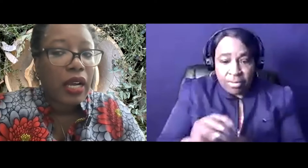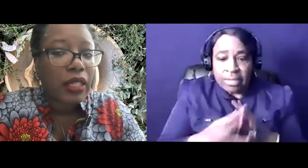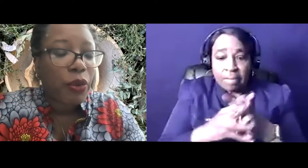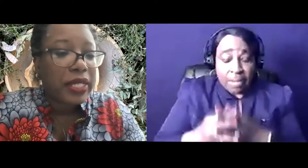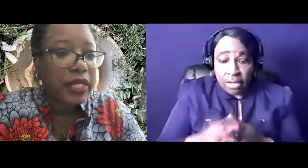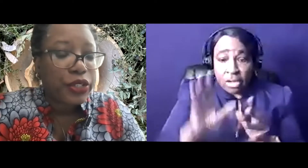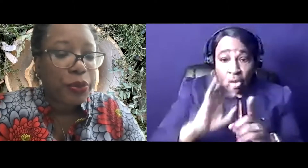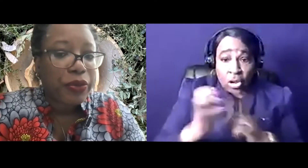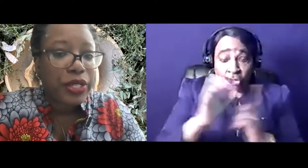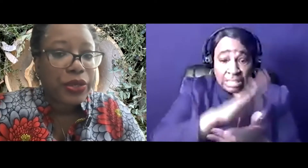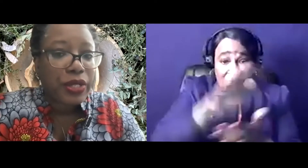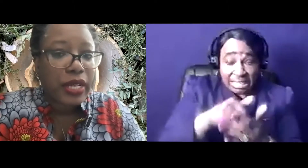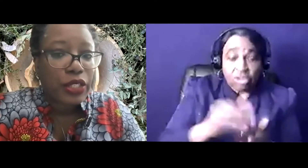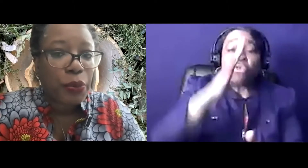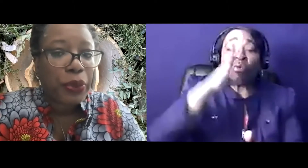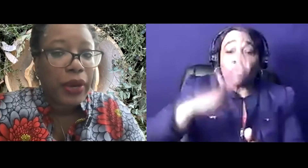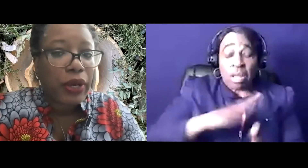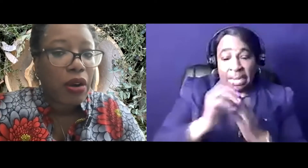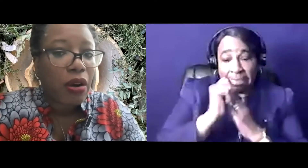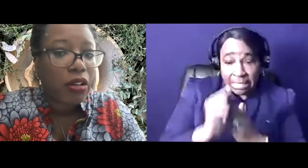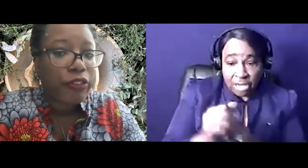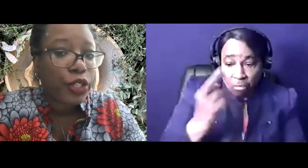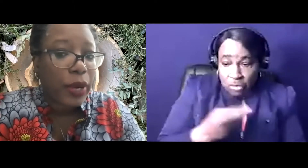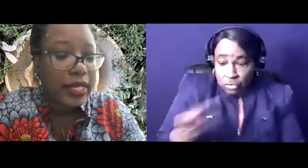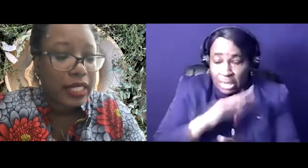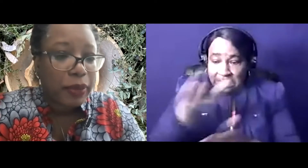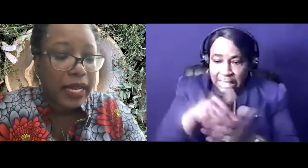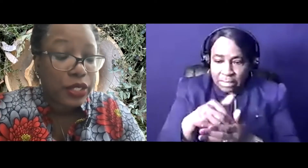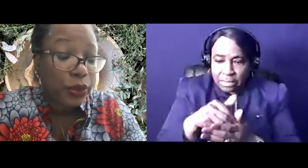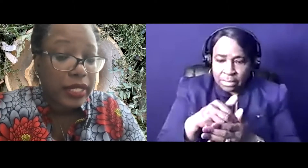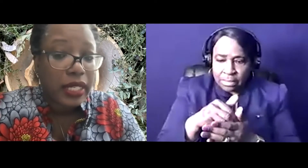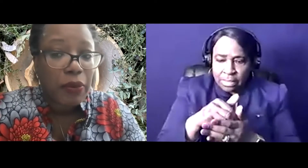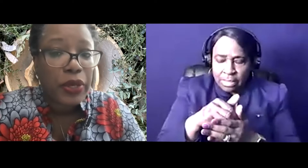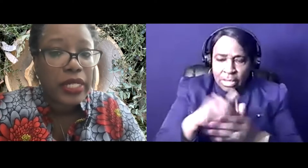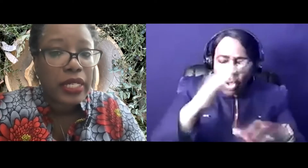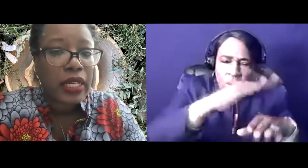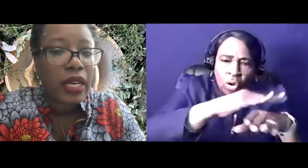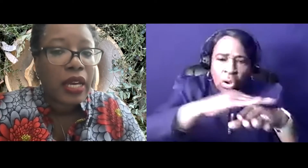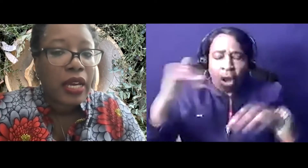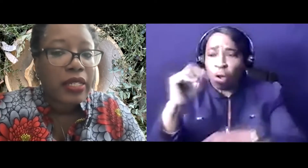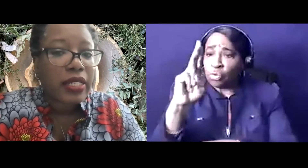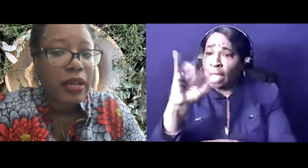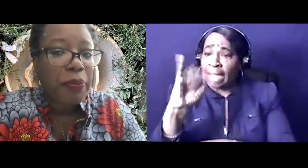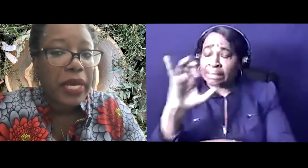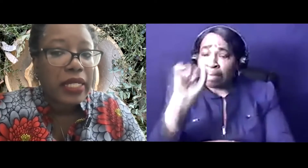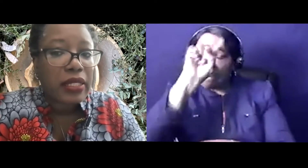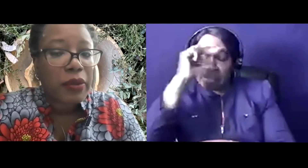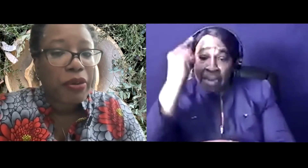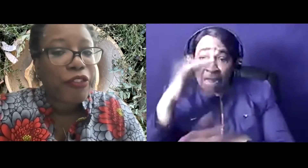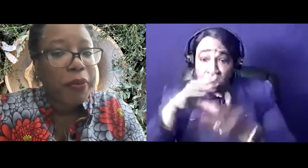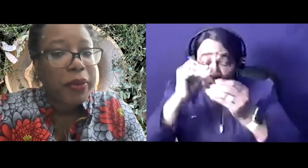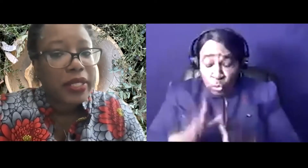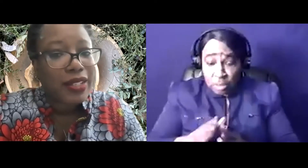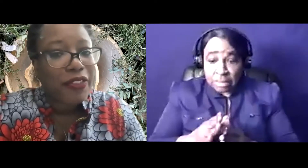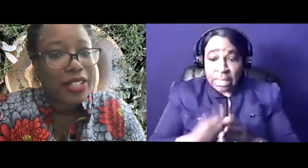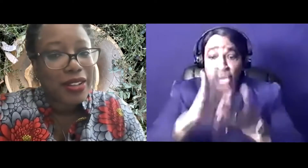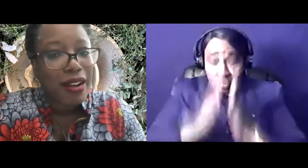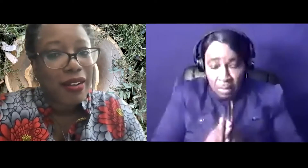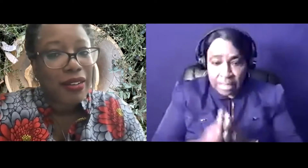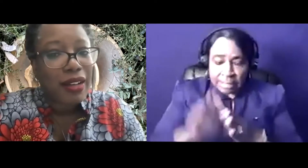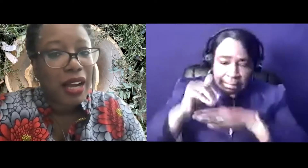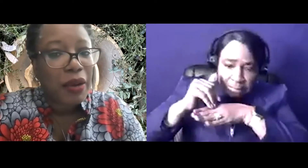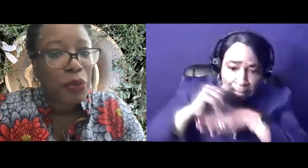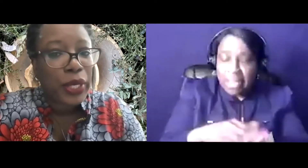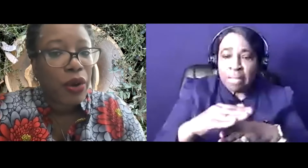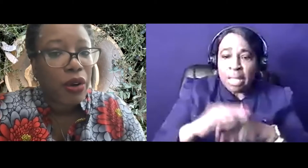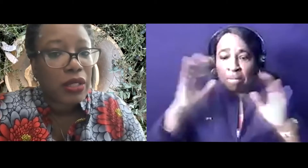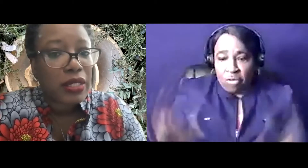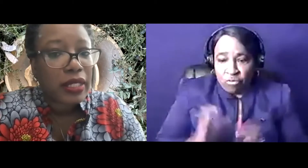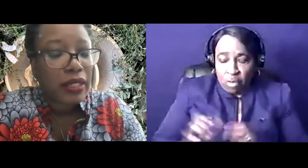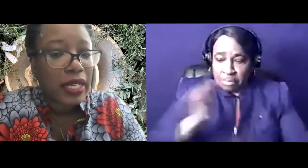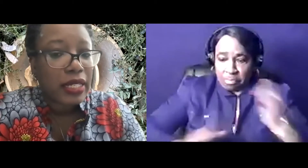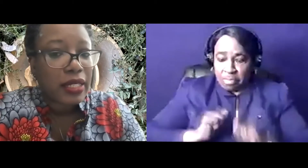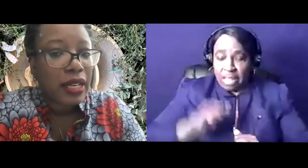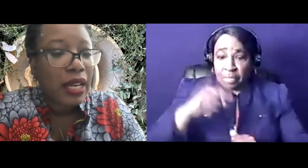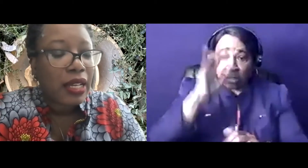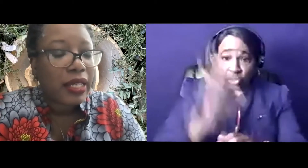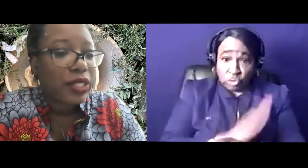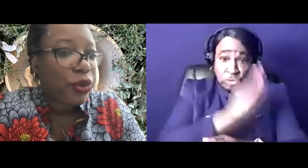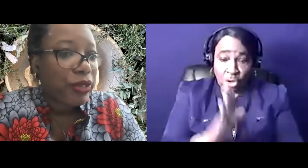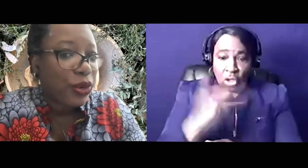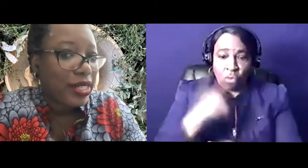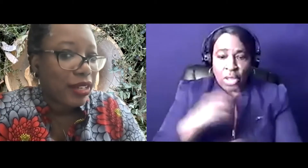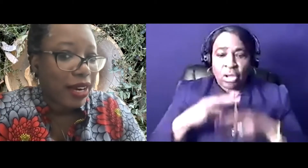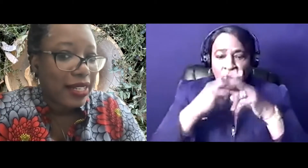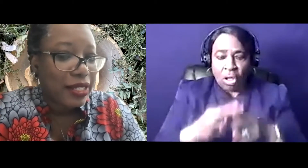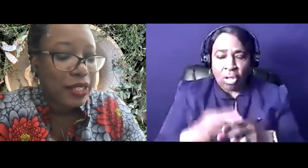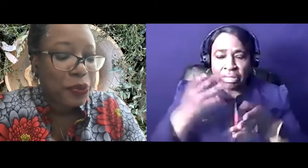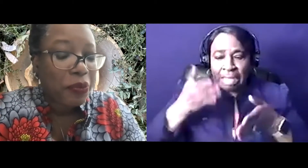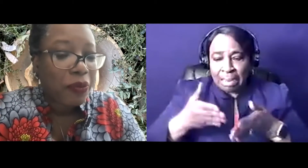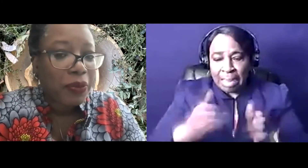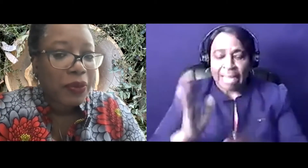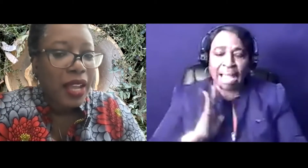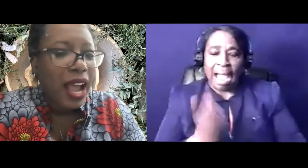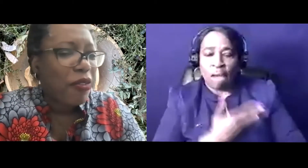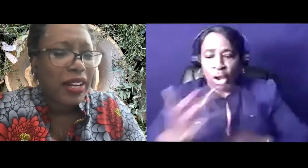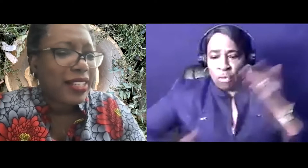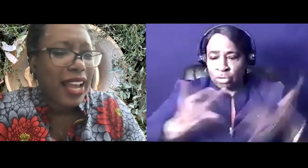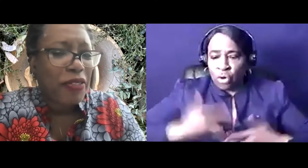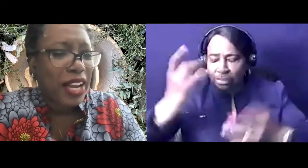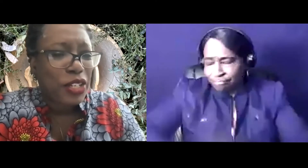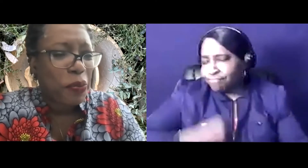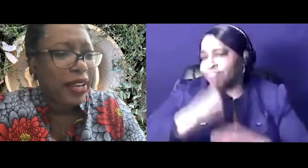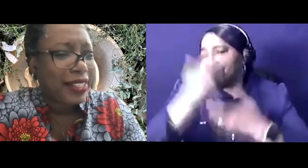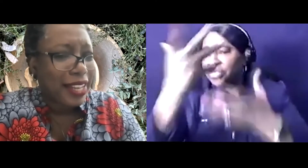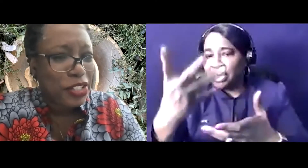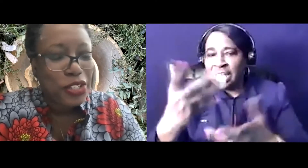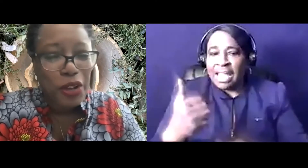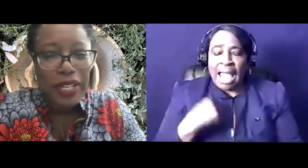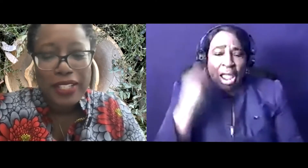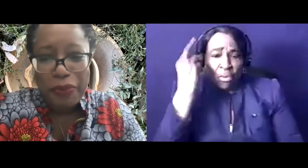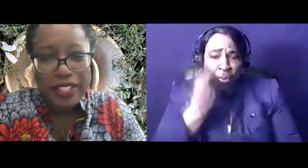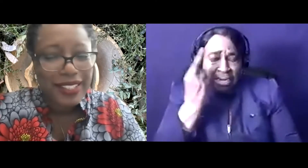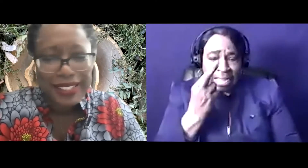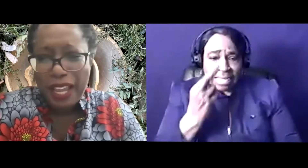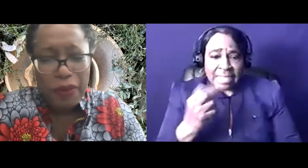the Women's Leadership and Resource Center put out a call for UIC Black students and community to submit performances of the song. We called this "Let Our Rejoicing Rise." I realize that I haven't actually paid attention to how many submissions came in.